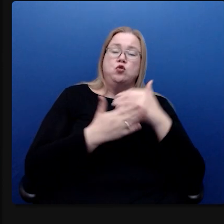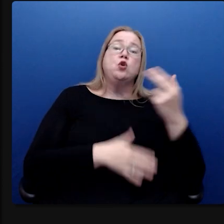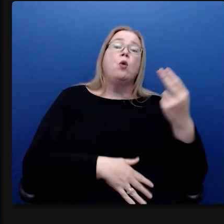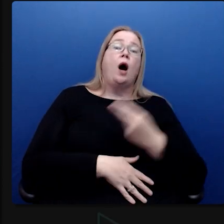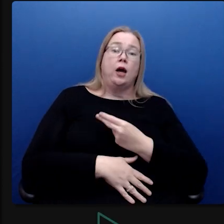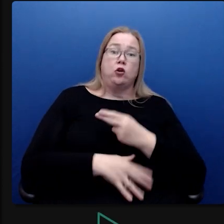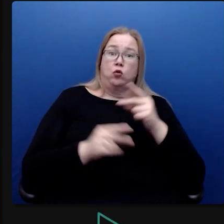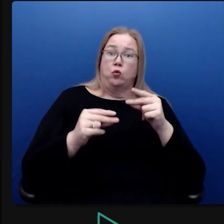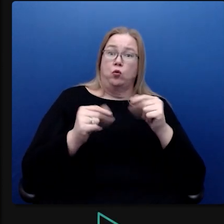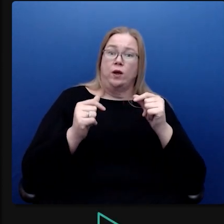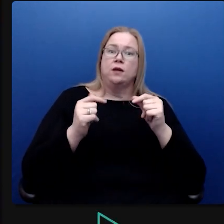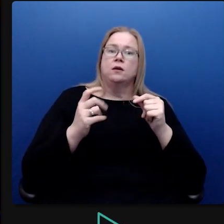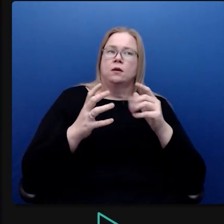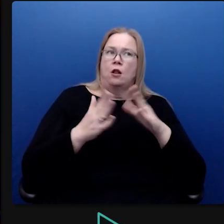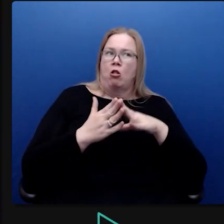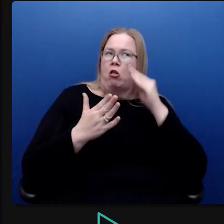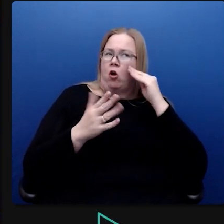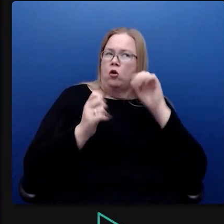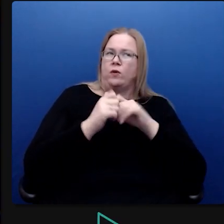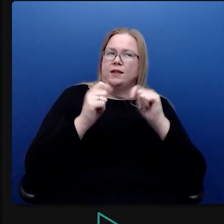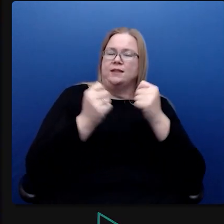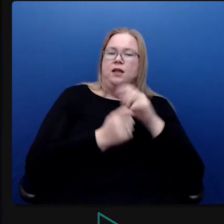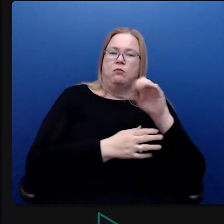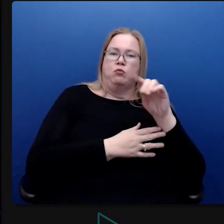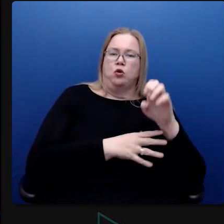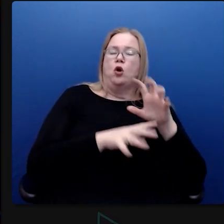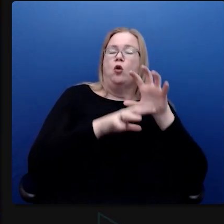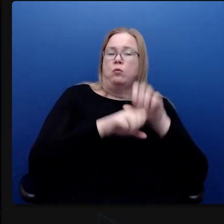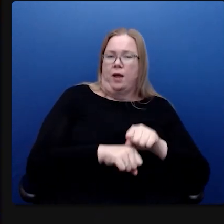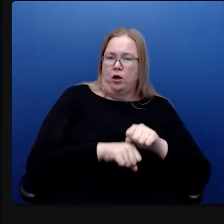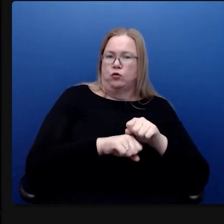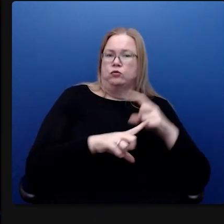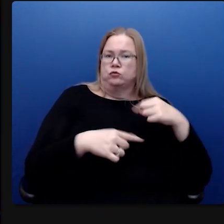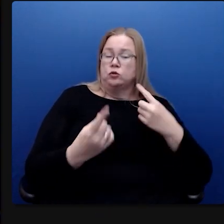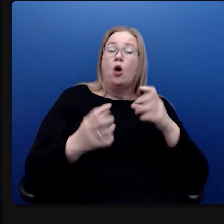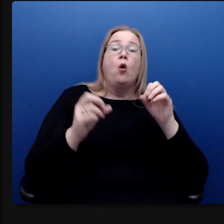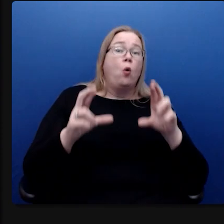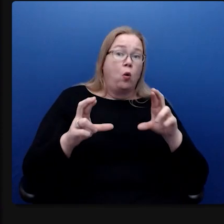Let's say you're a new hire. You can quickly get up to speed with your team's coding patterns.